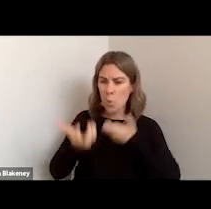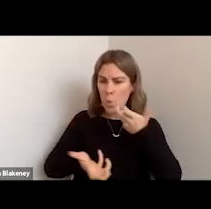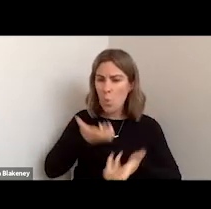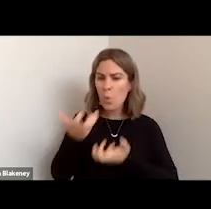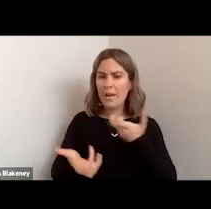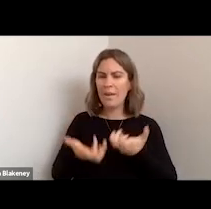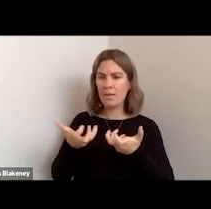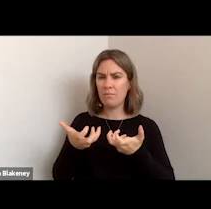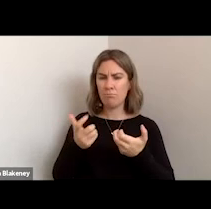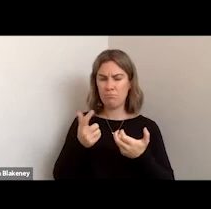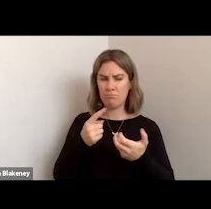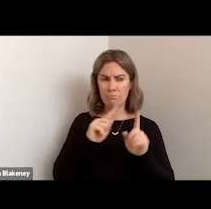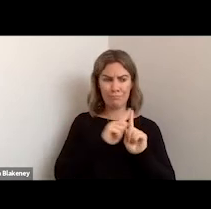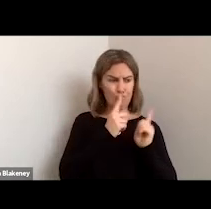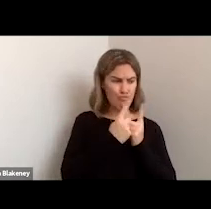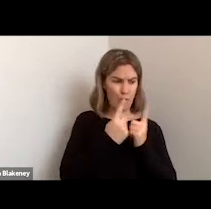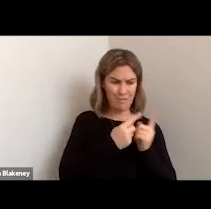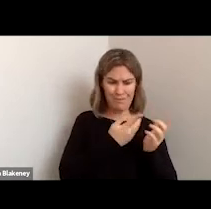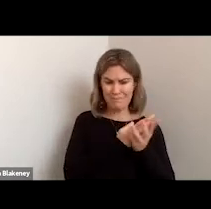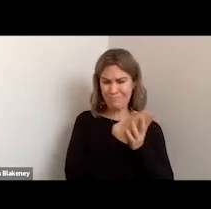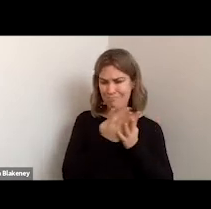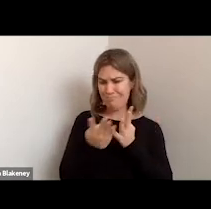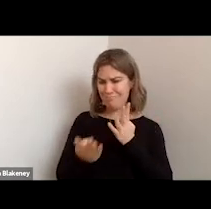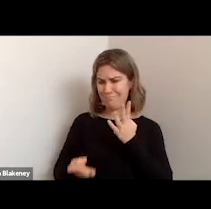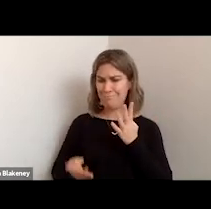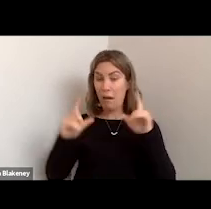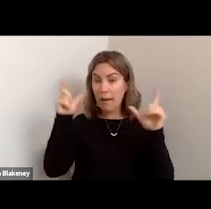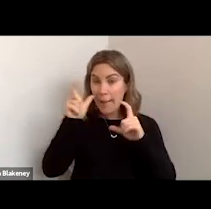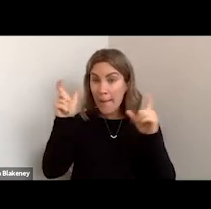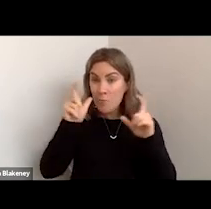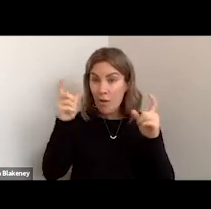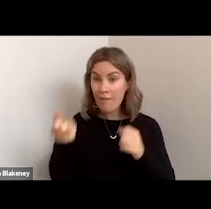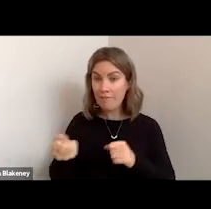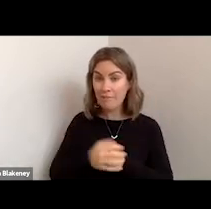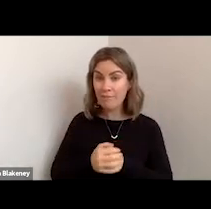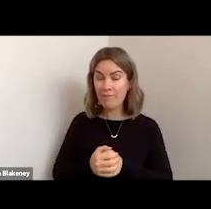Then you have tech and geek stuff like cameras. I